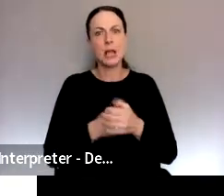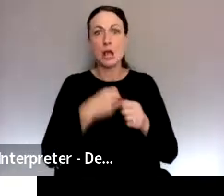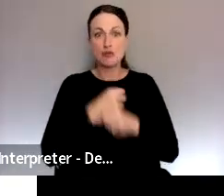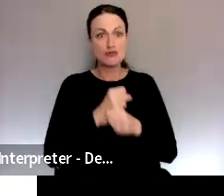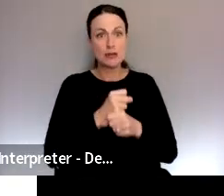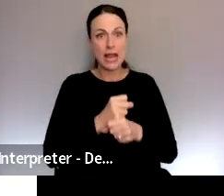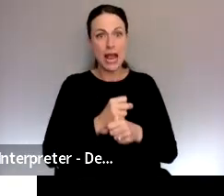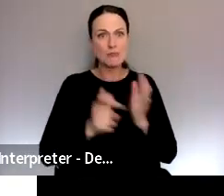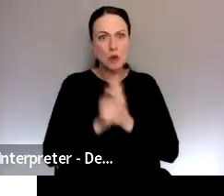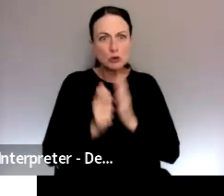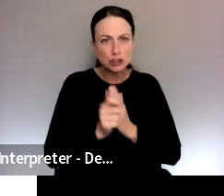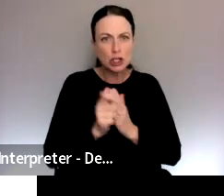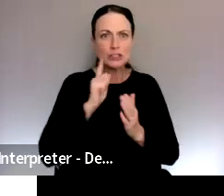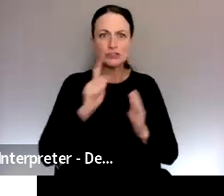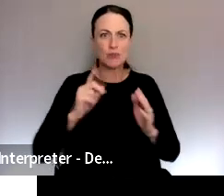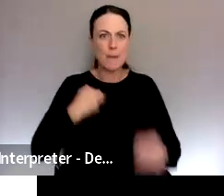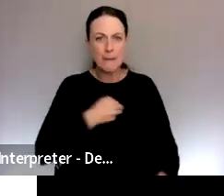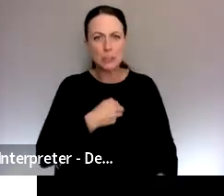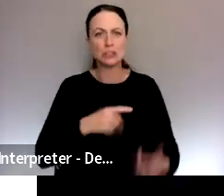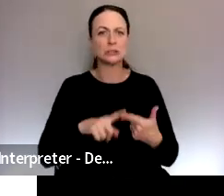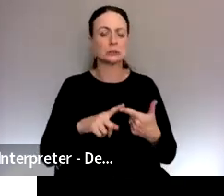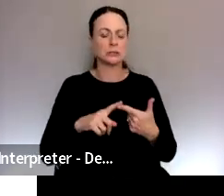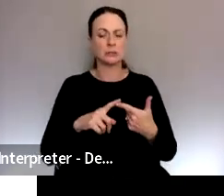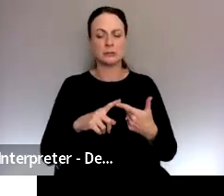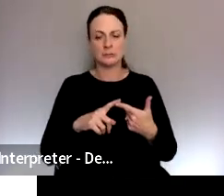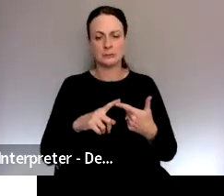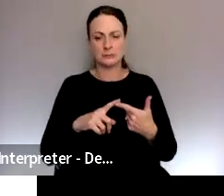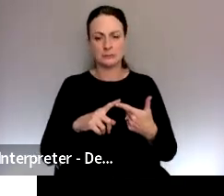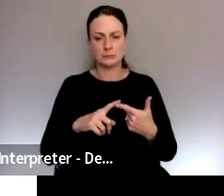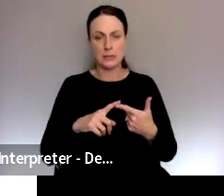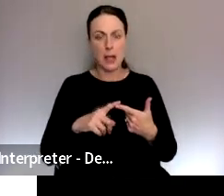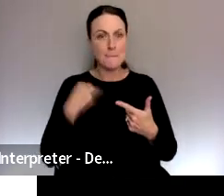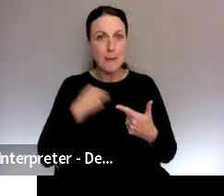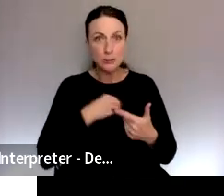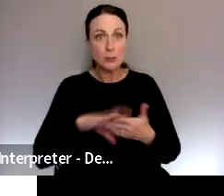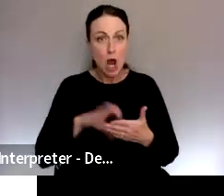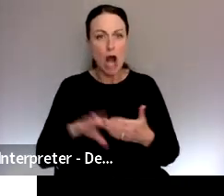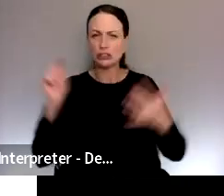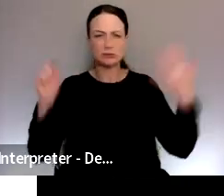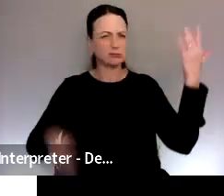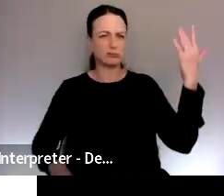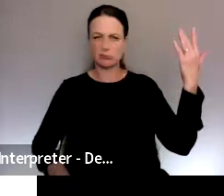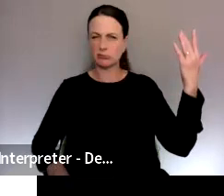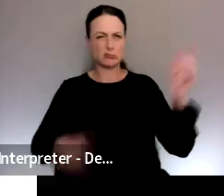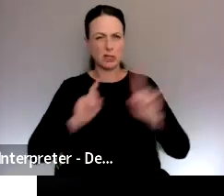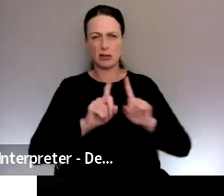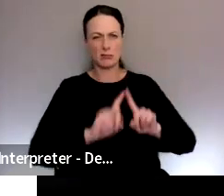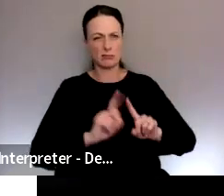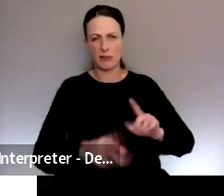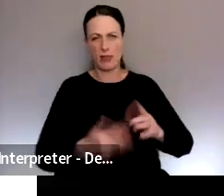that created brochures for members. You know, membership cards, all different kinds of things.